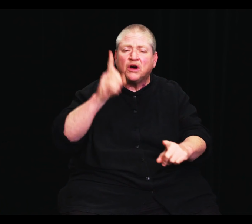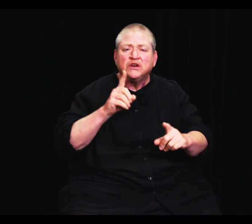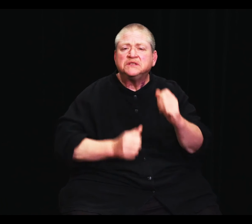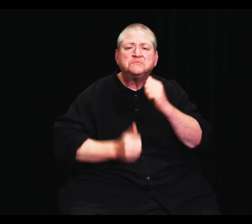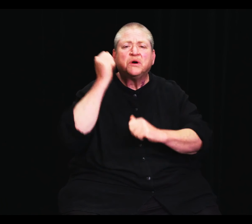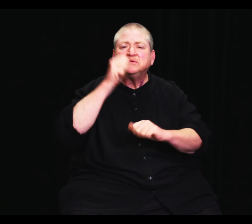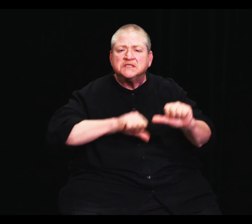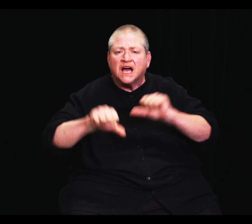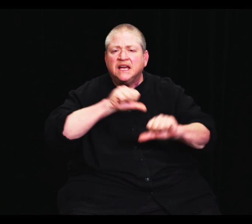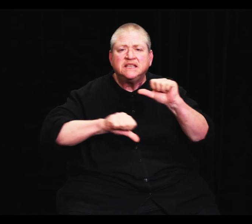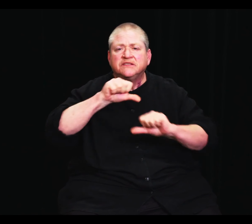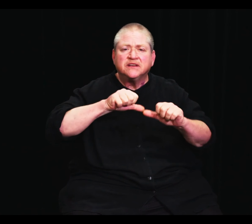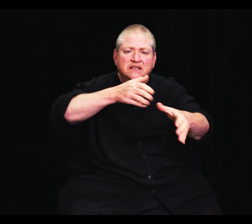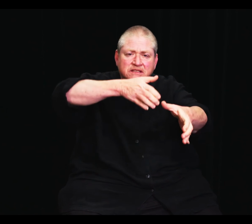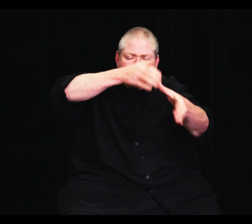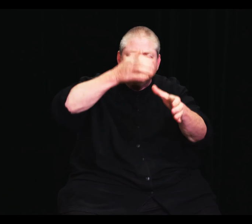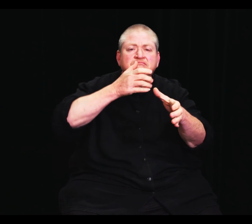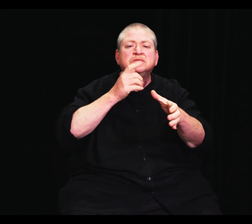and I know you are up to that task.